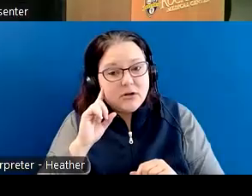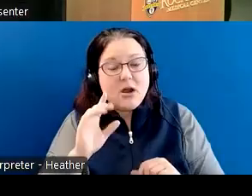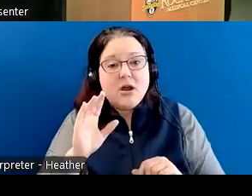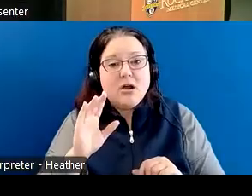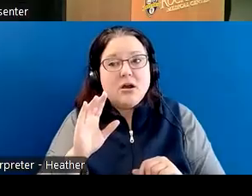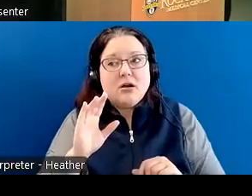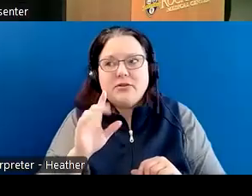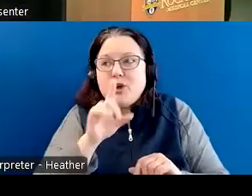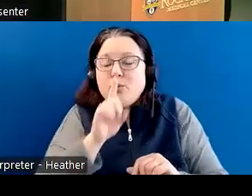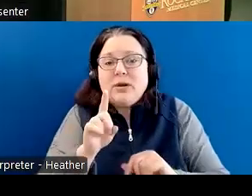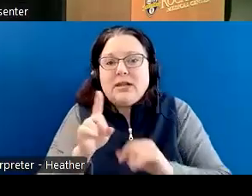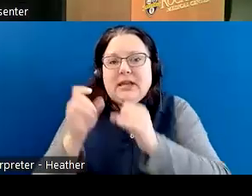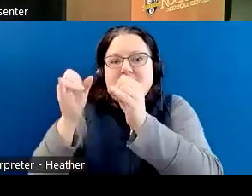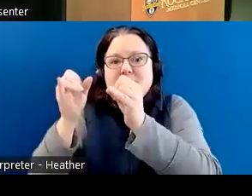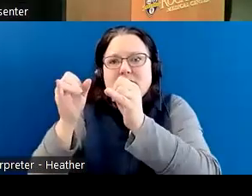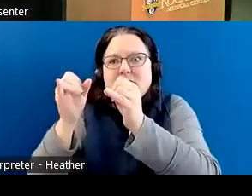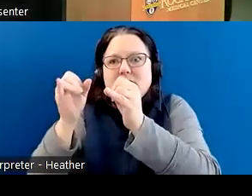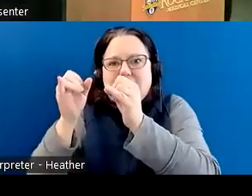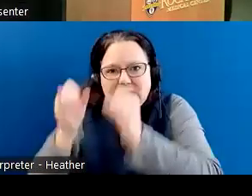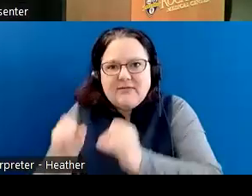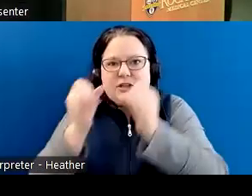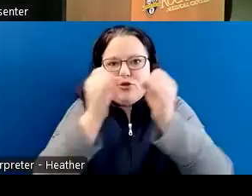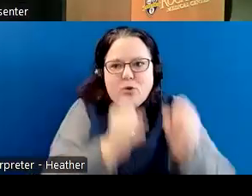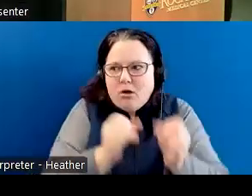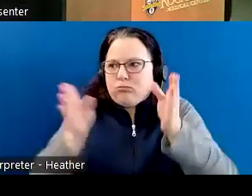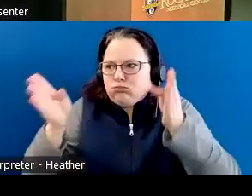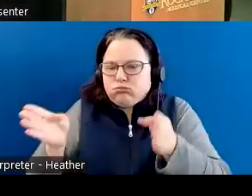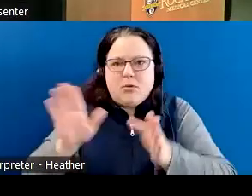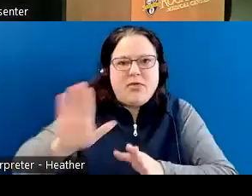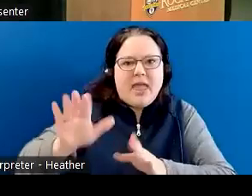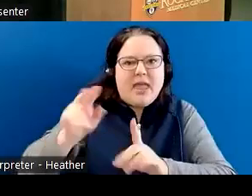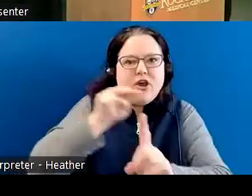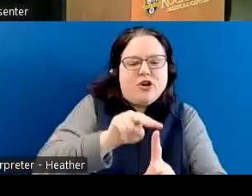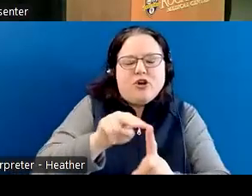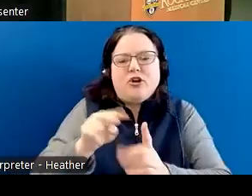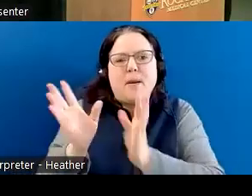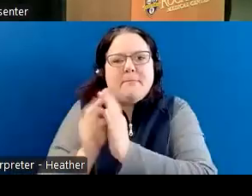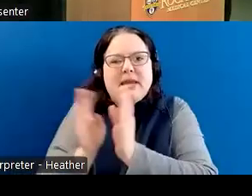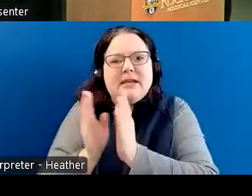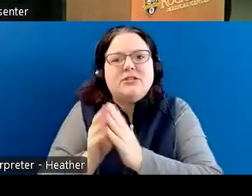meetings. So the person in care is really setting the directions and the goals of that encounter